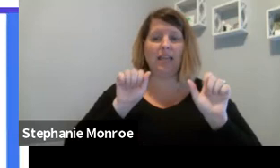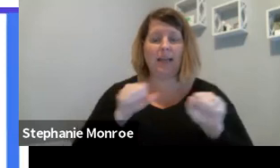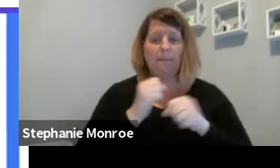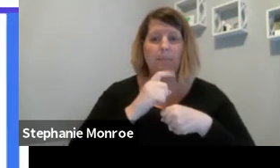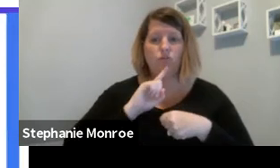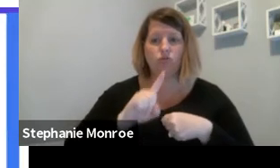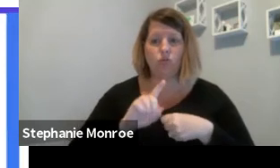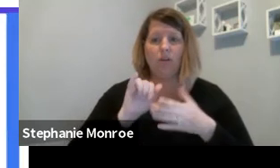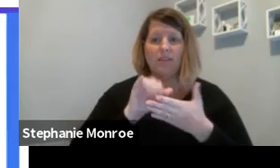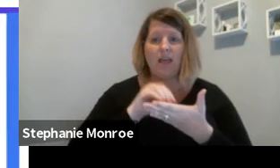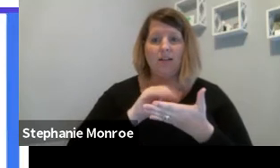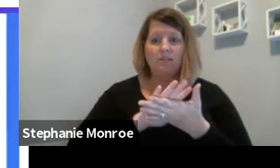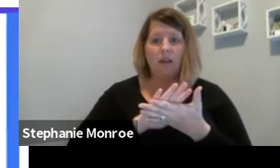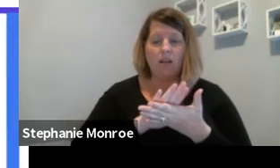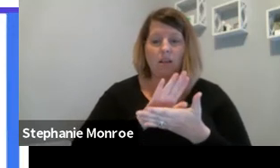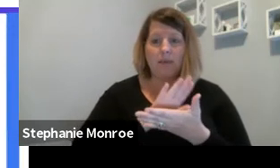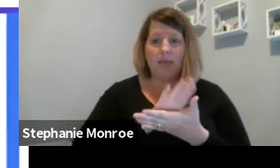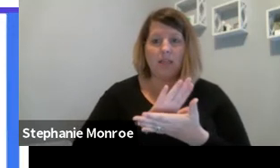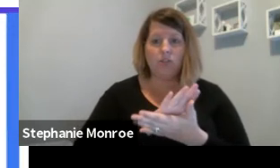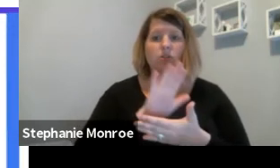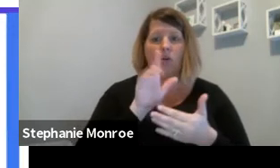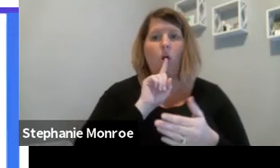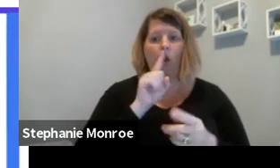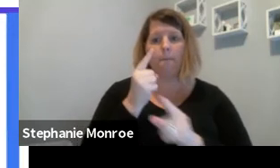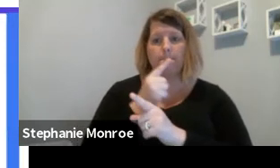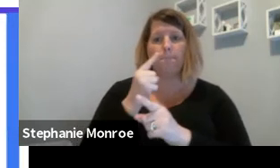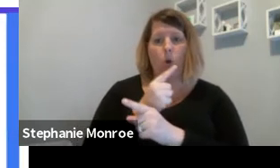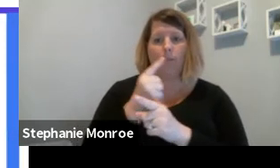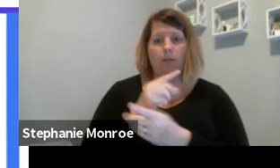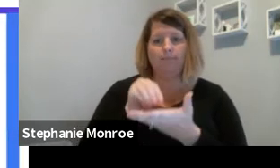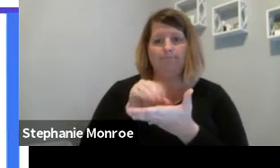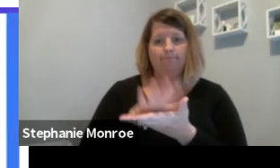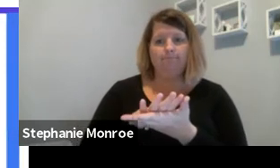that documents are appropriately recorded.